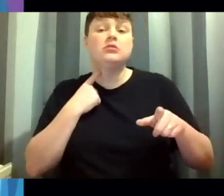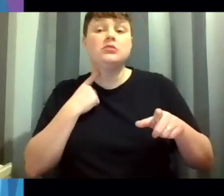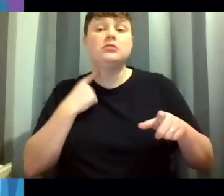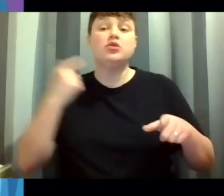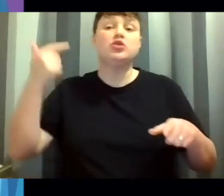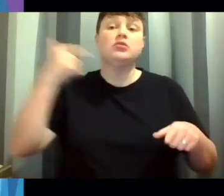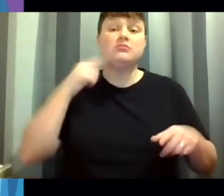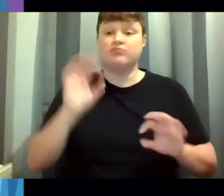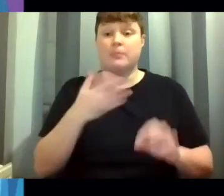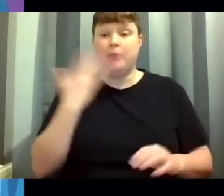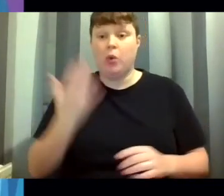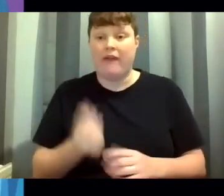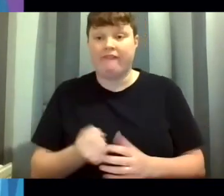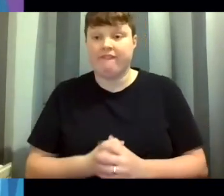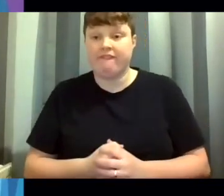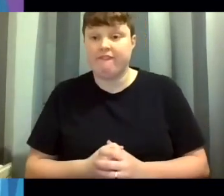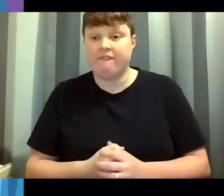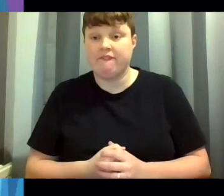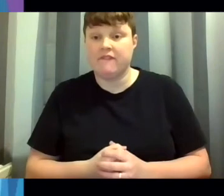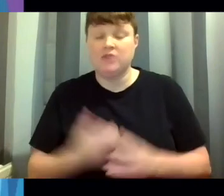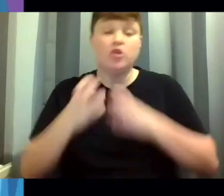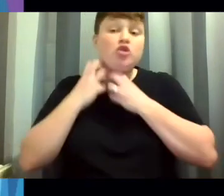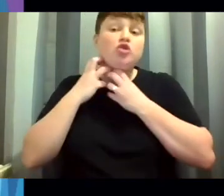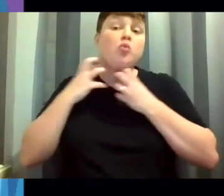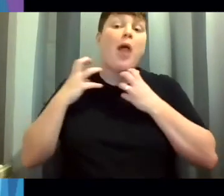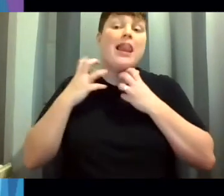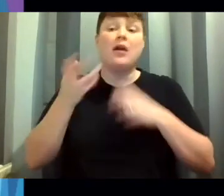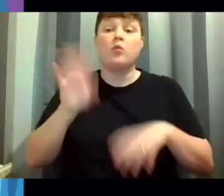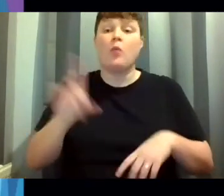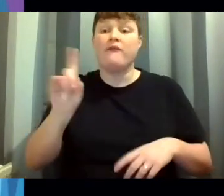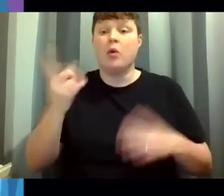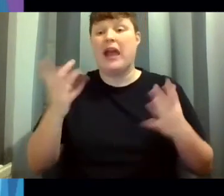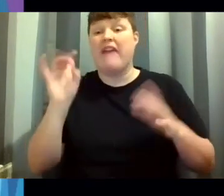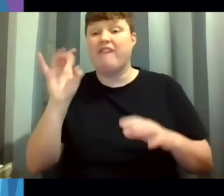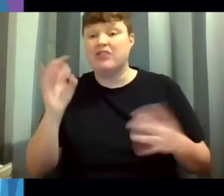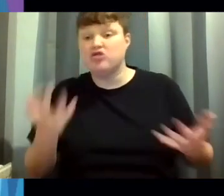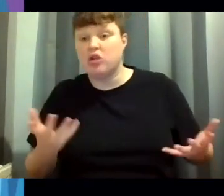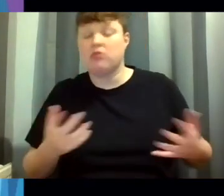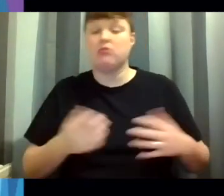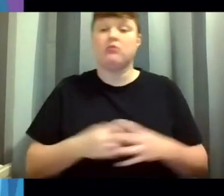have lymphoma. The swelling is just a result of an infection and so if we can